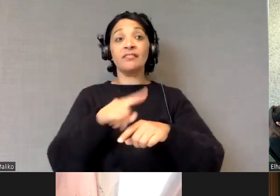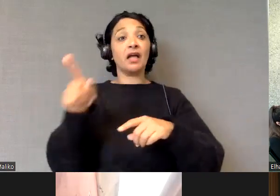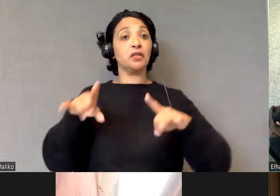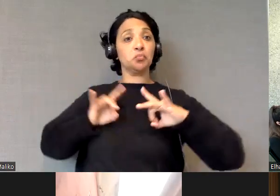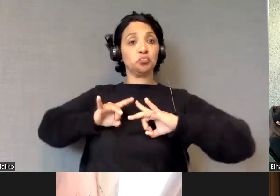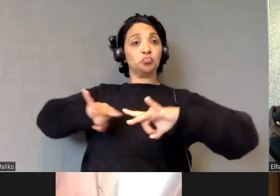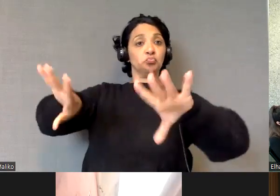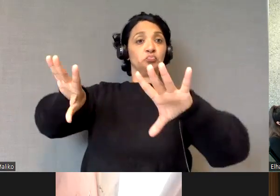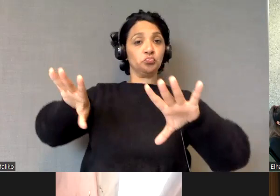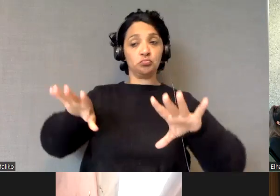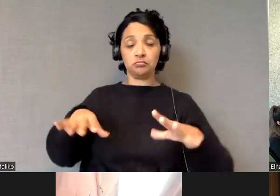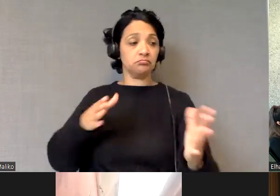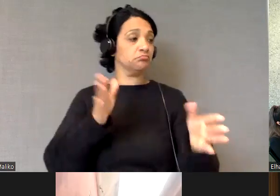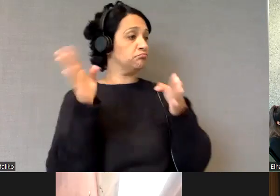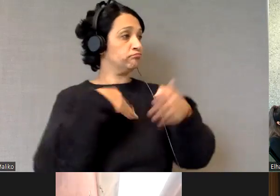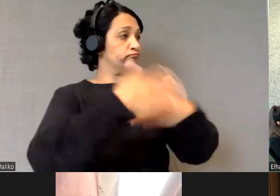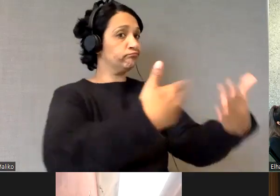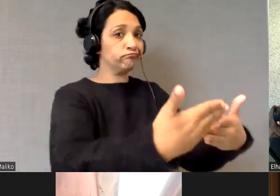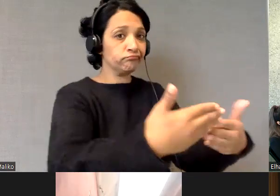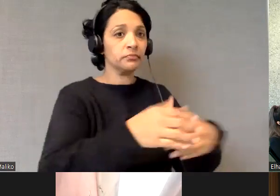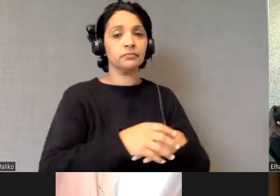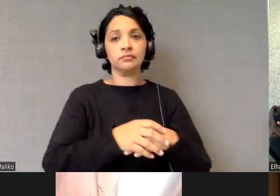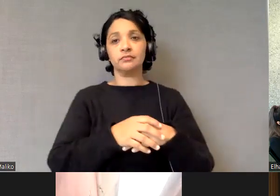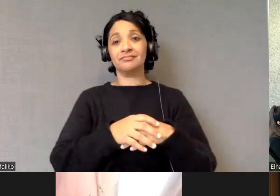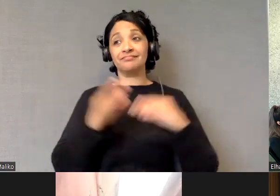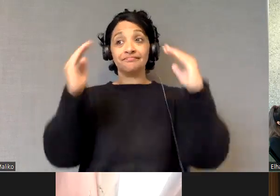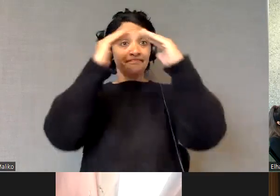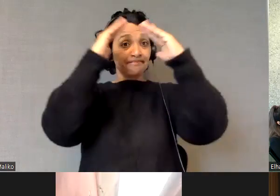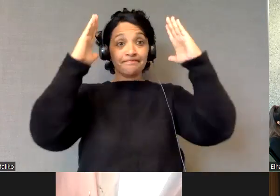Some have their shelters.